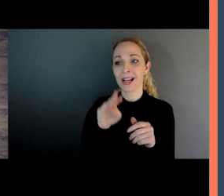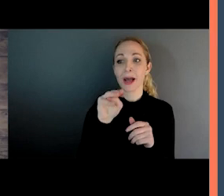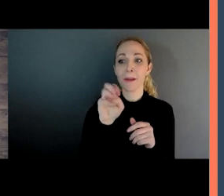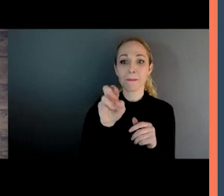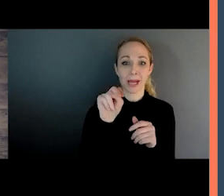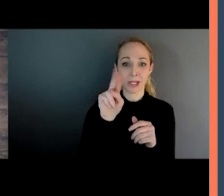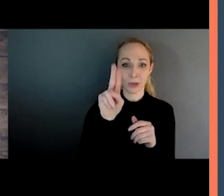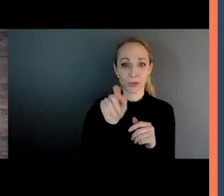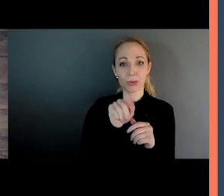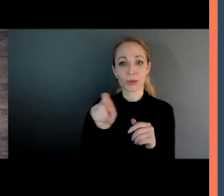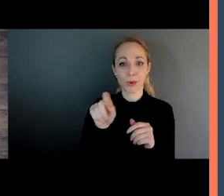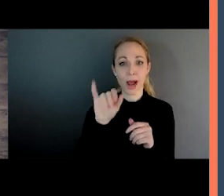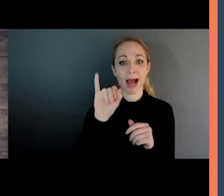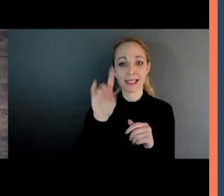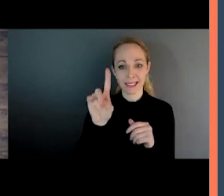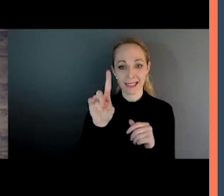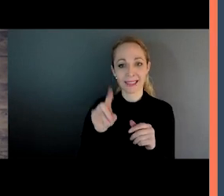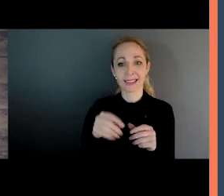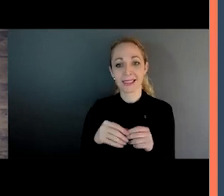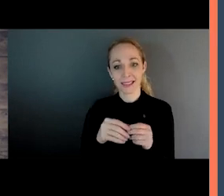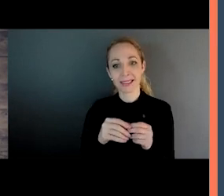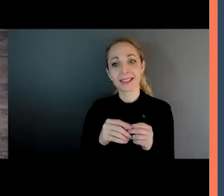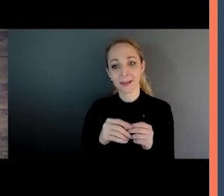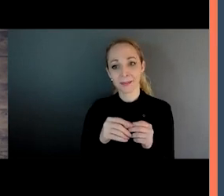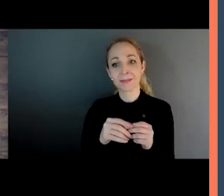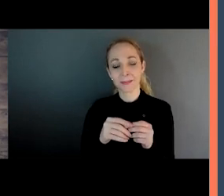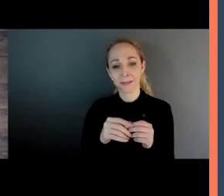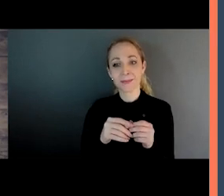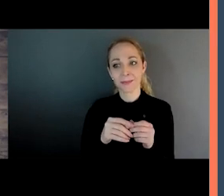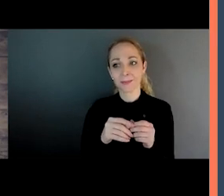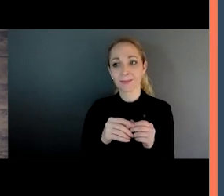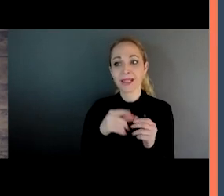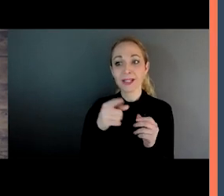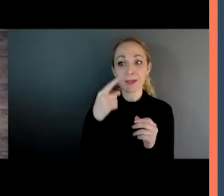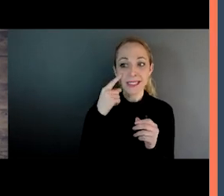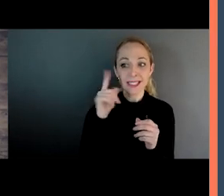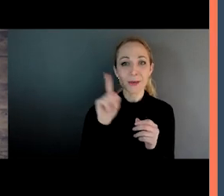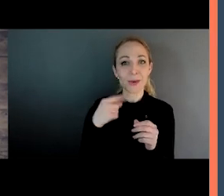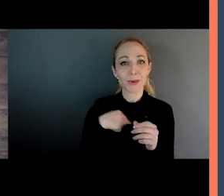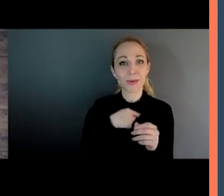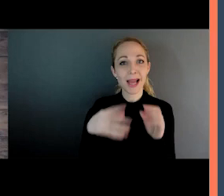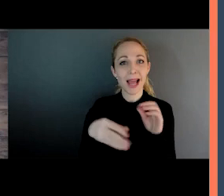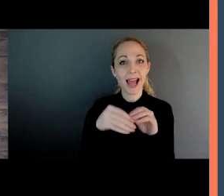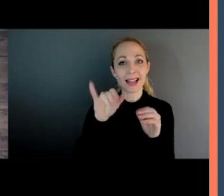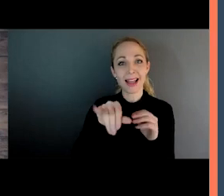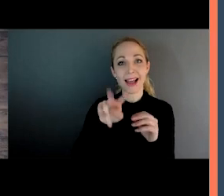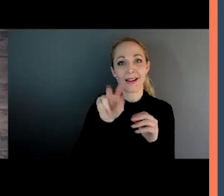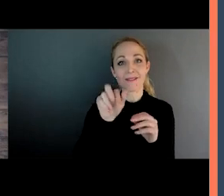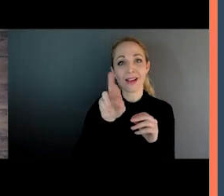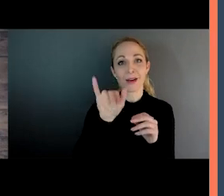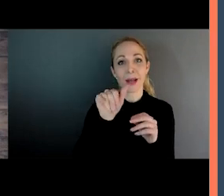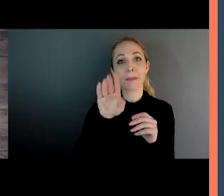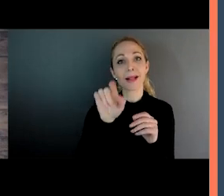MENU ID. AND THEN RIGHT WHERE WE ARE ADDING THIS VARIABLE WE ARE